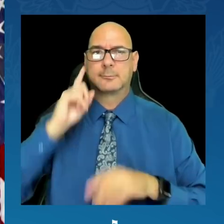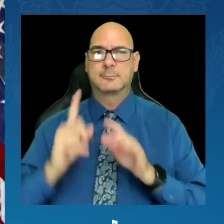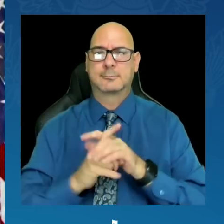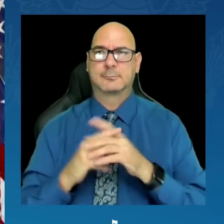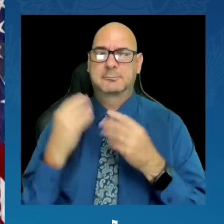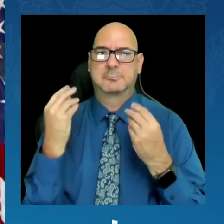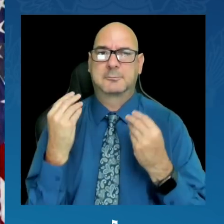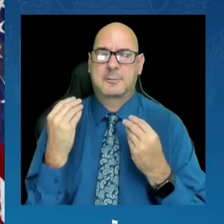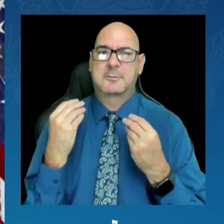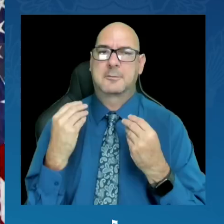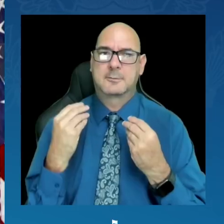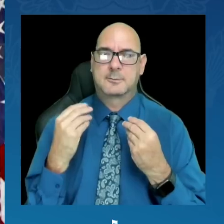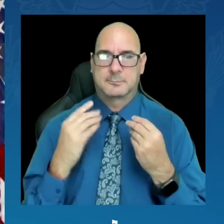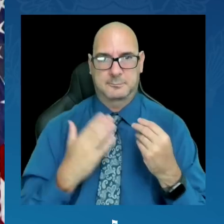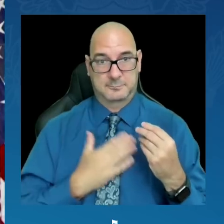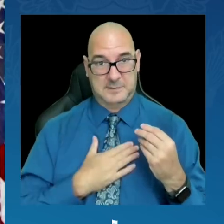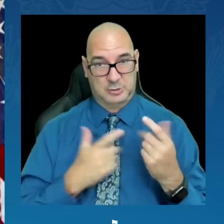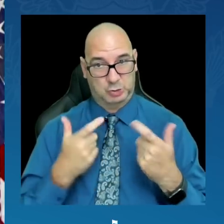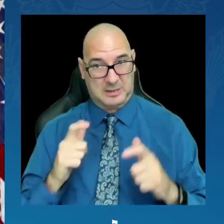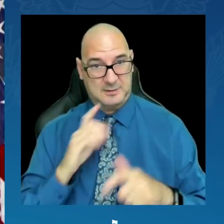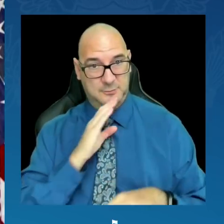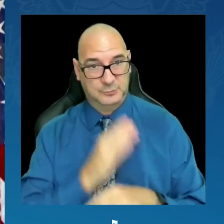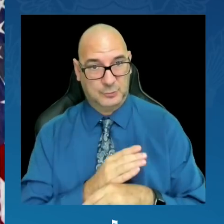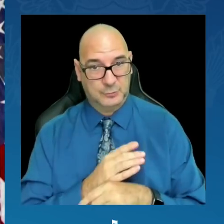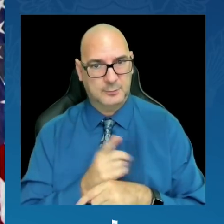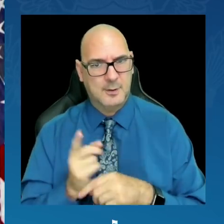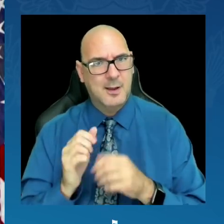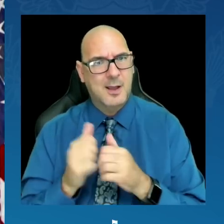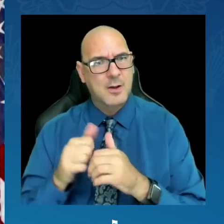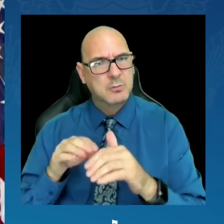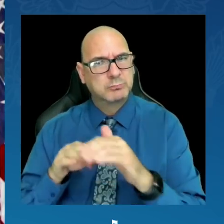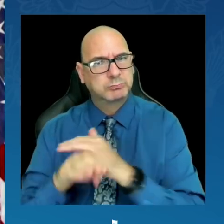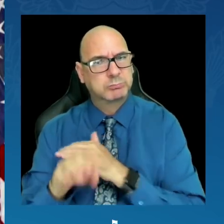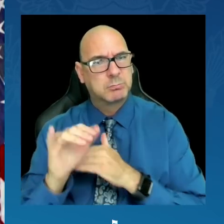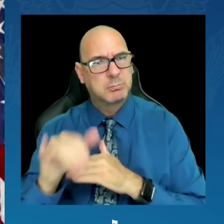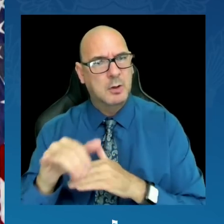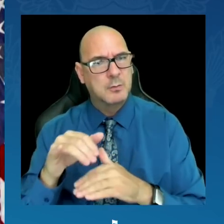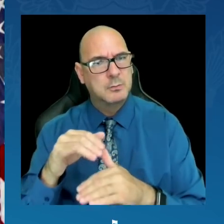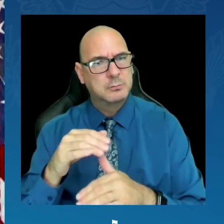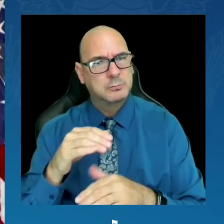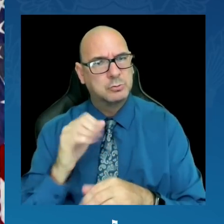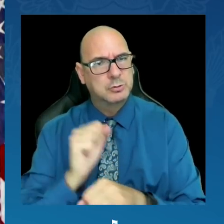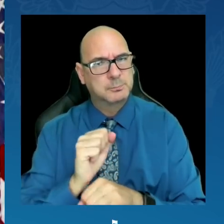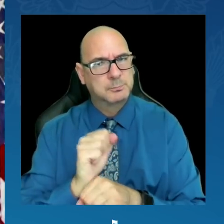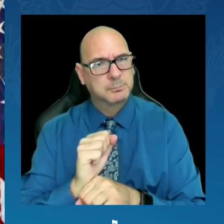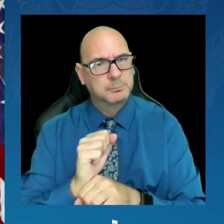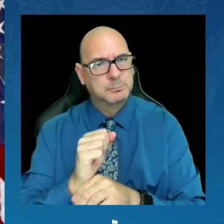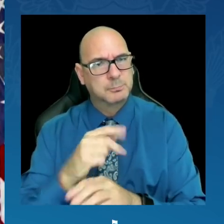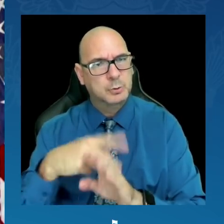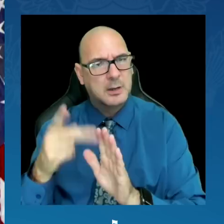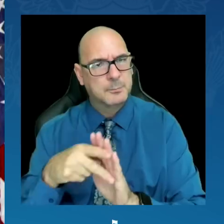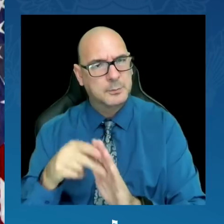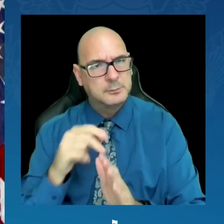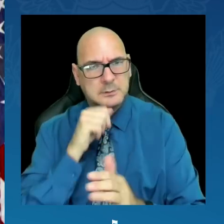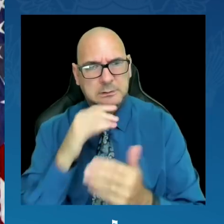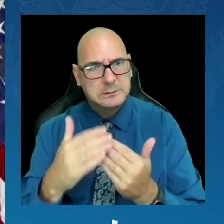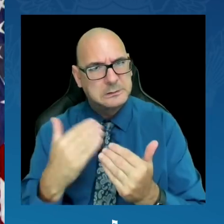how she came to this world. It wasn't an easy path. Her mom wanted to have children,